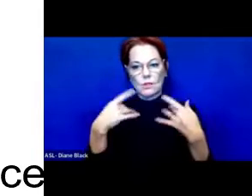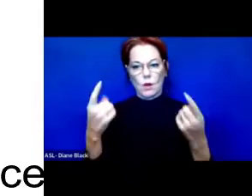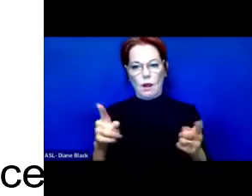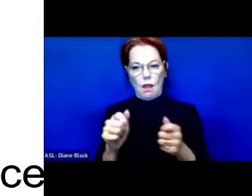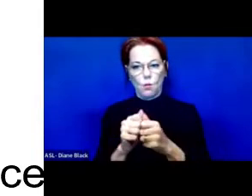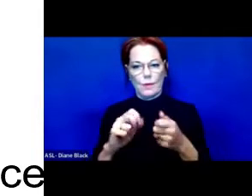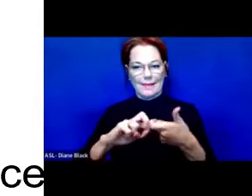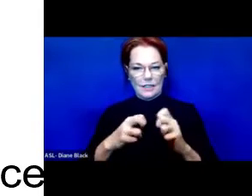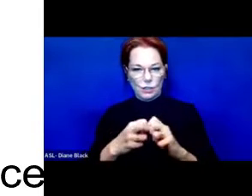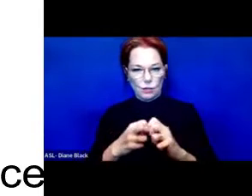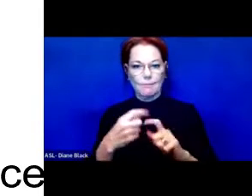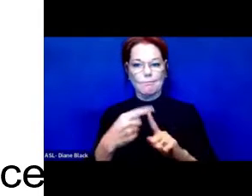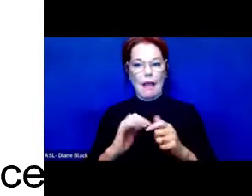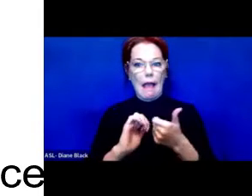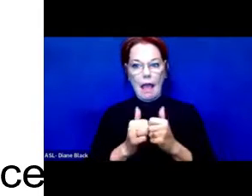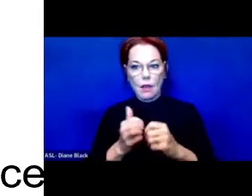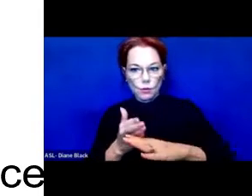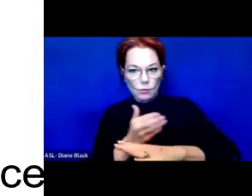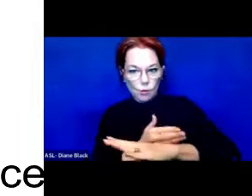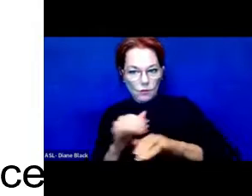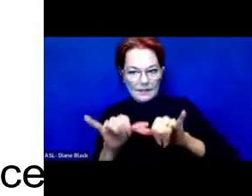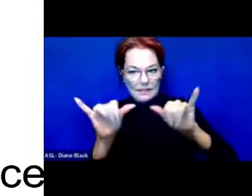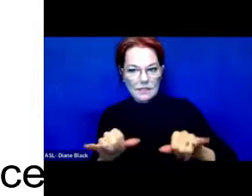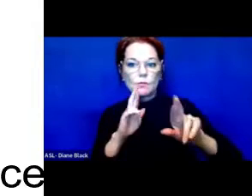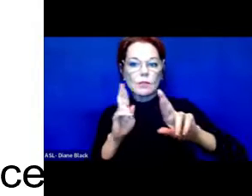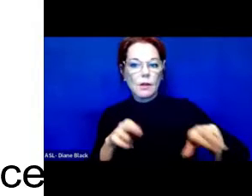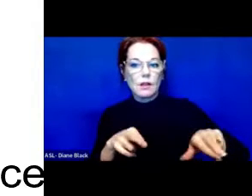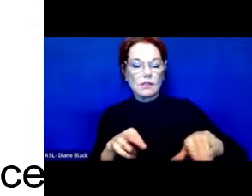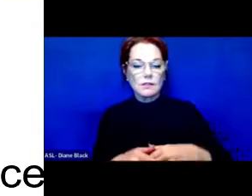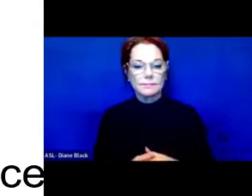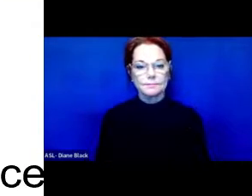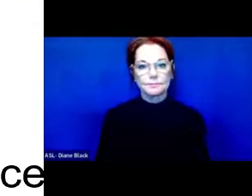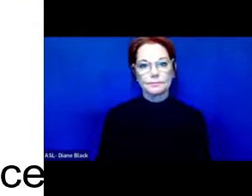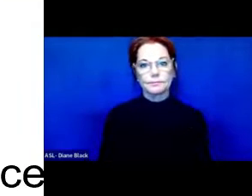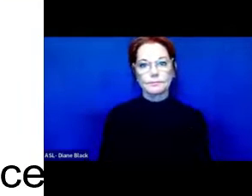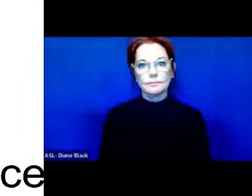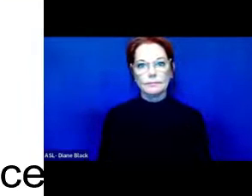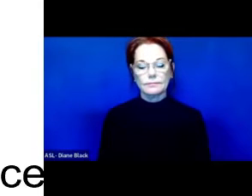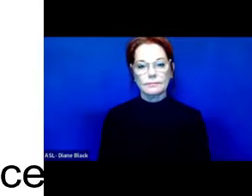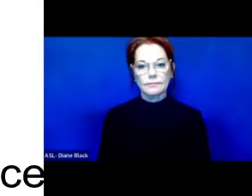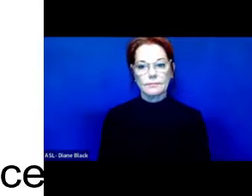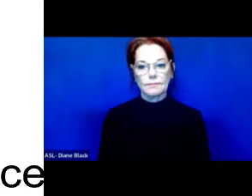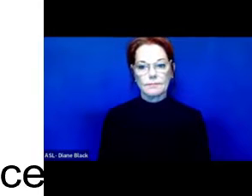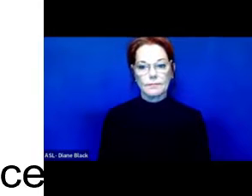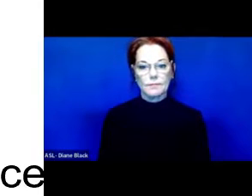what could we do to improve the way that the system responds to this issue? So we conducted a series of focus groups and